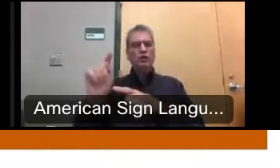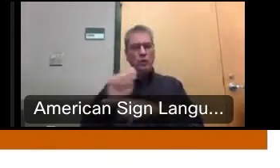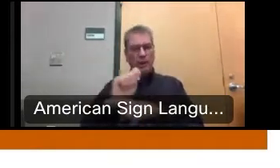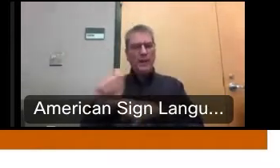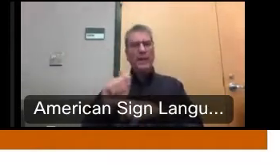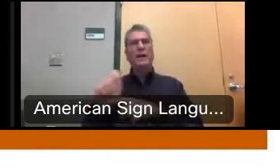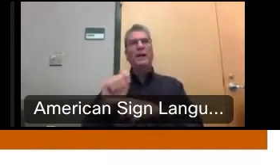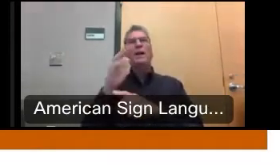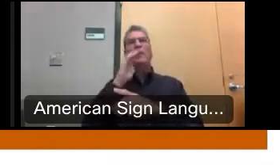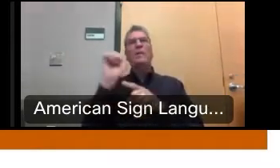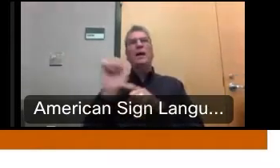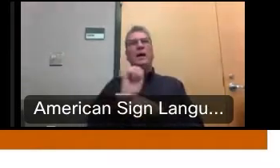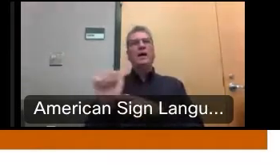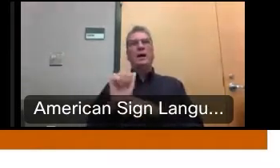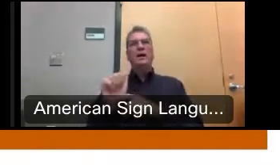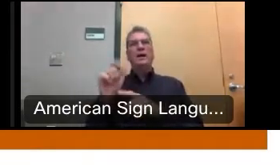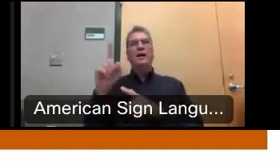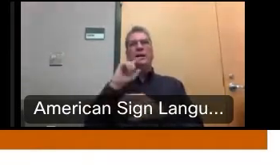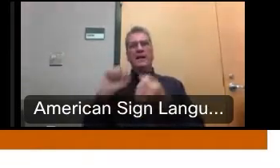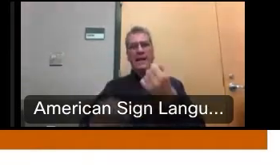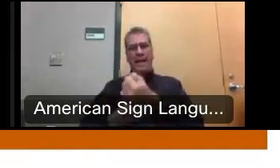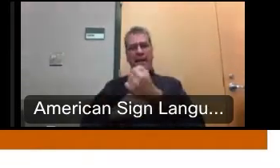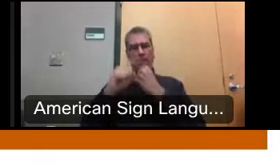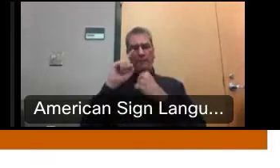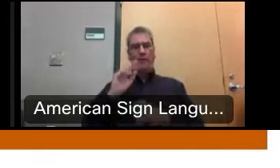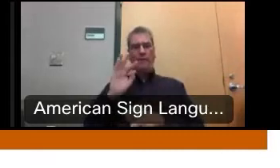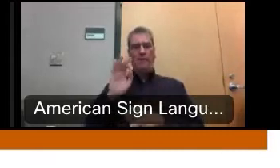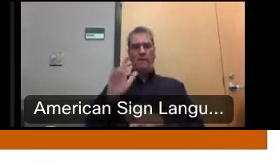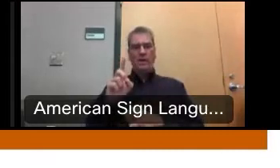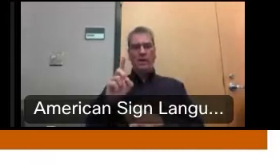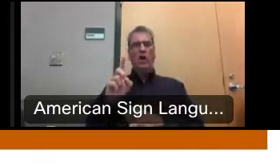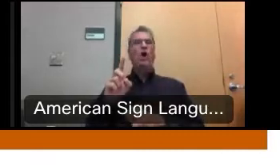And how to be a health communication leader, and advocate for the field, too often communication